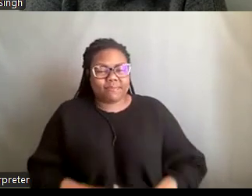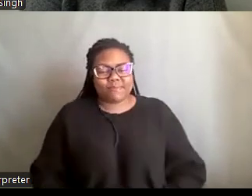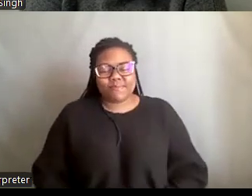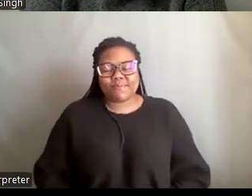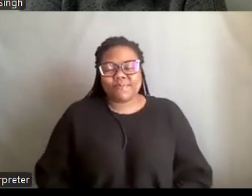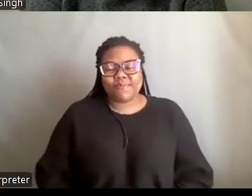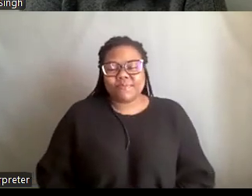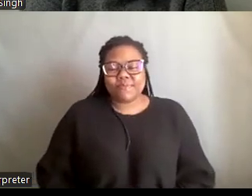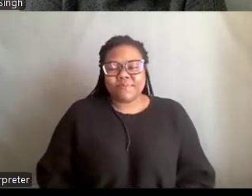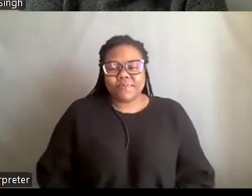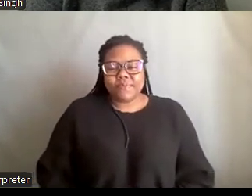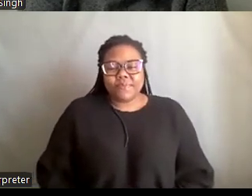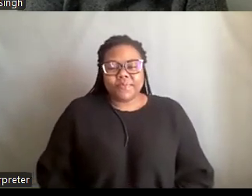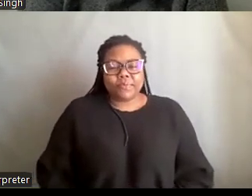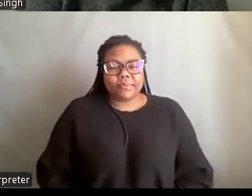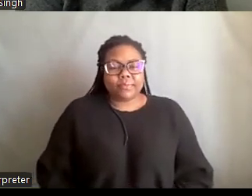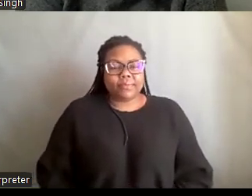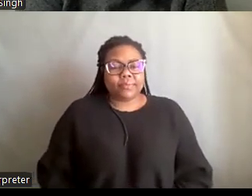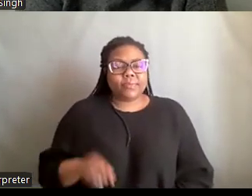Amber. So I have nothing to add.